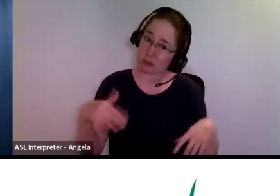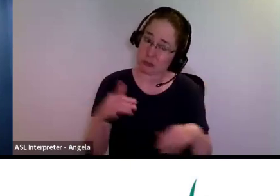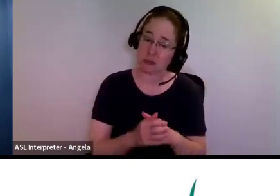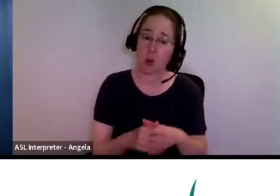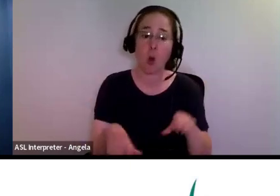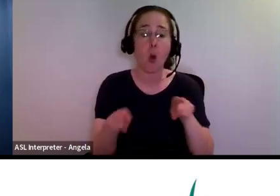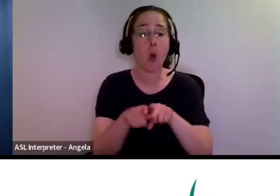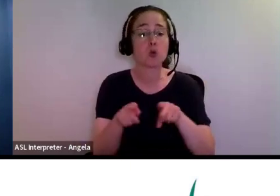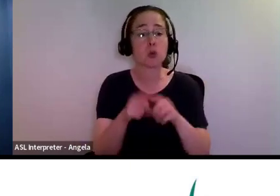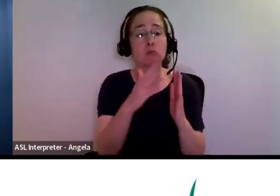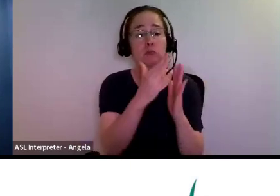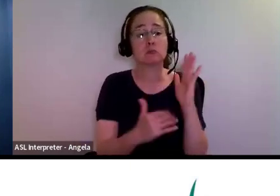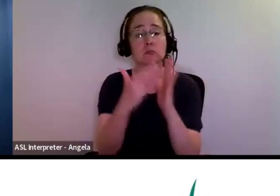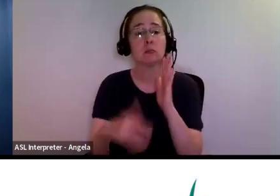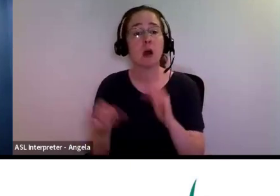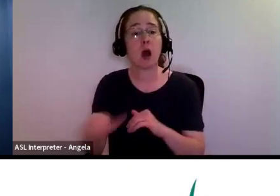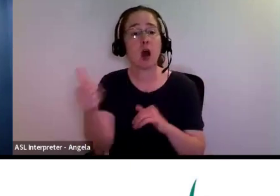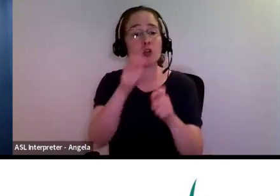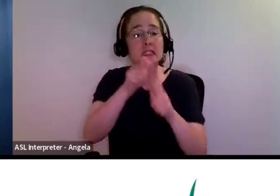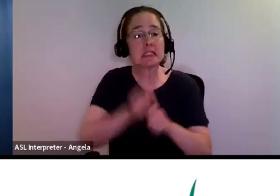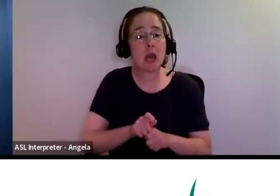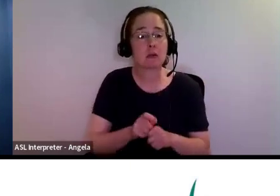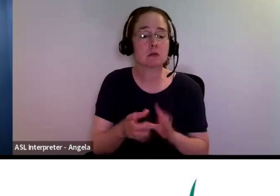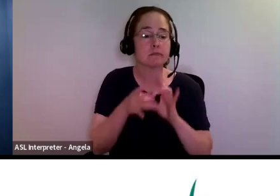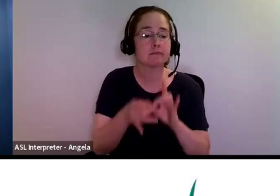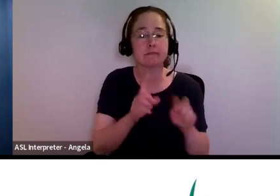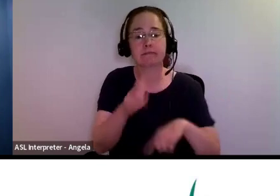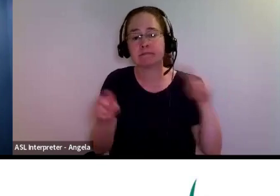are some other details around increases in knowledge,